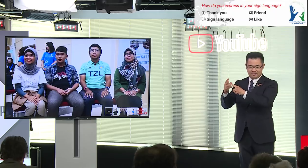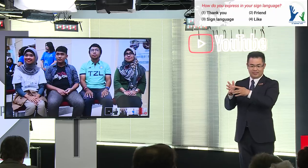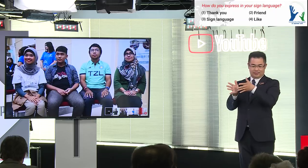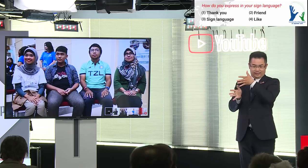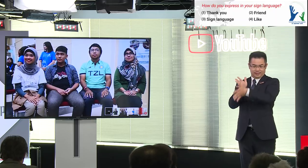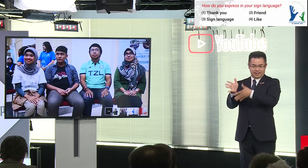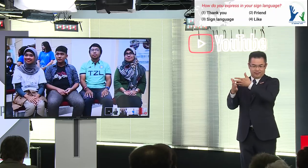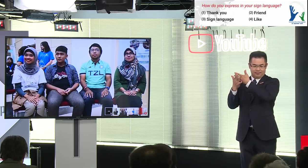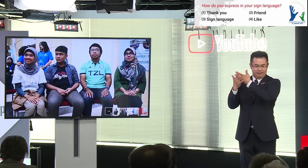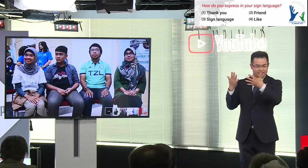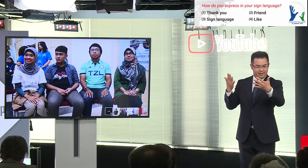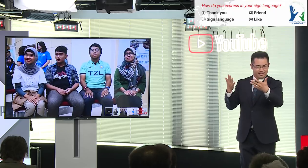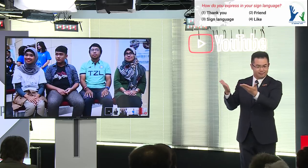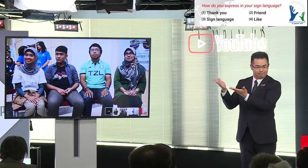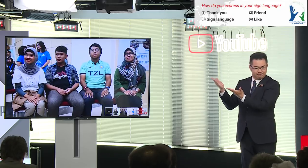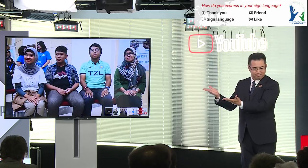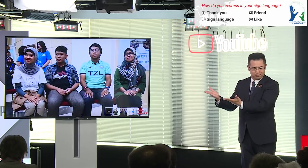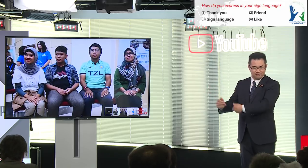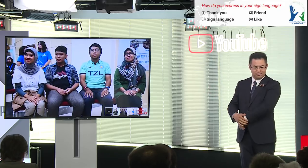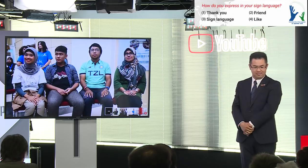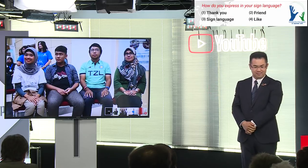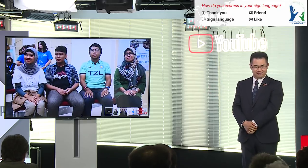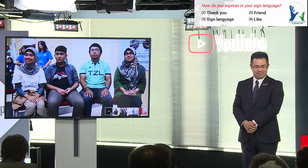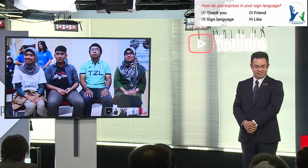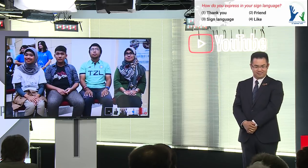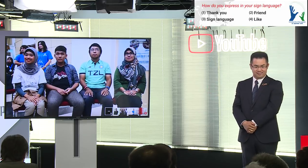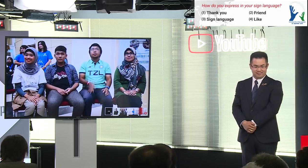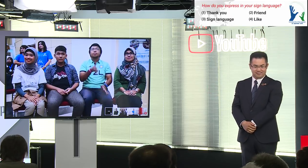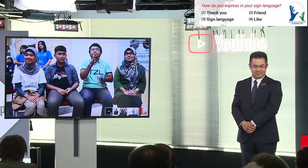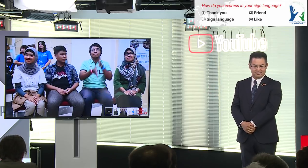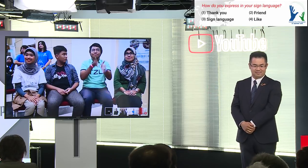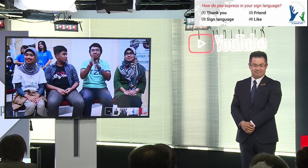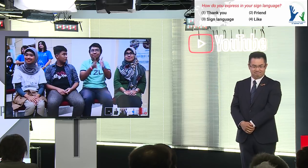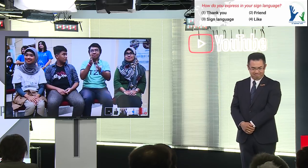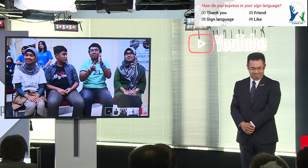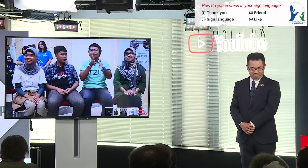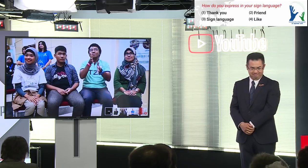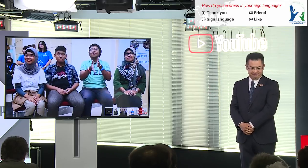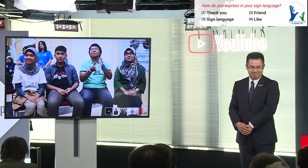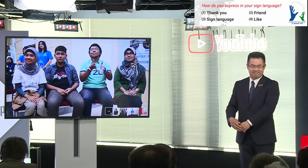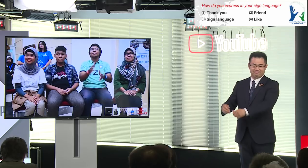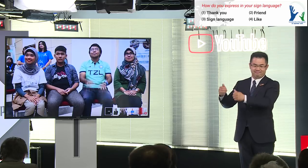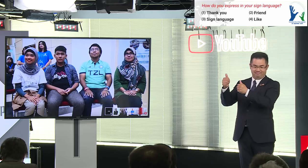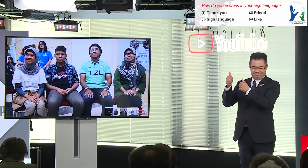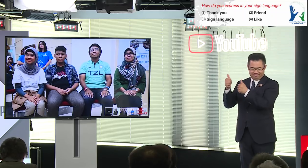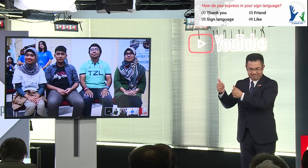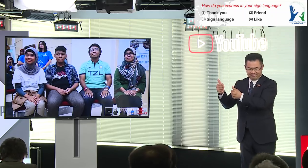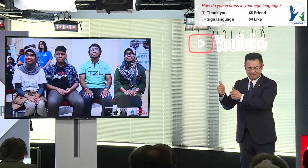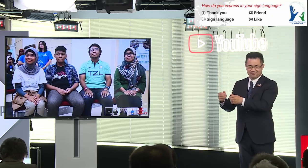This is second word in Indonesian. The second word is "friend".